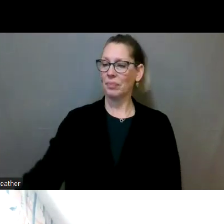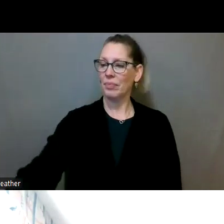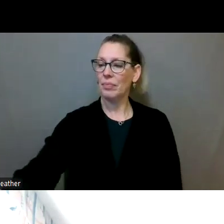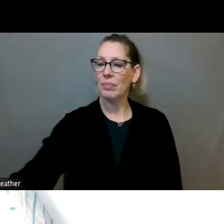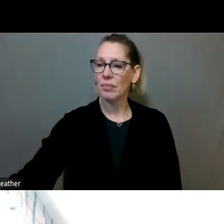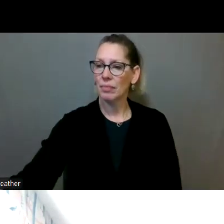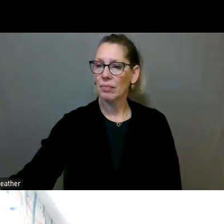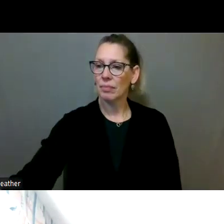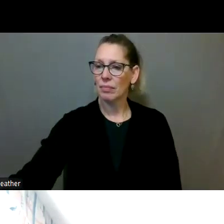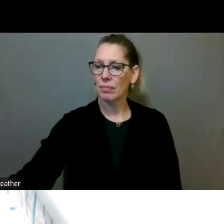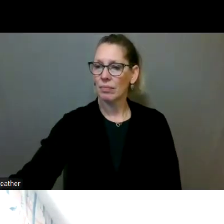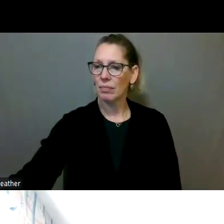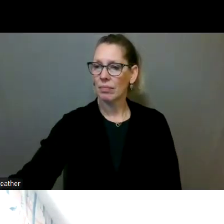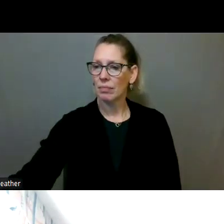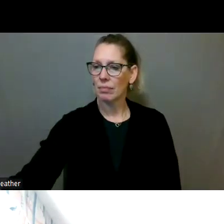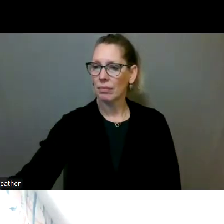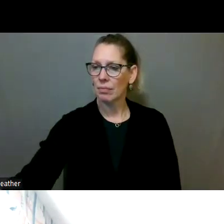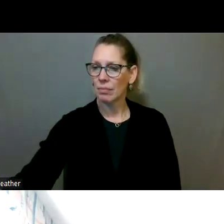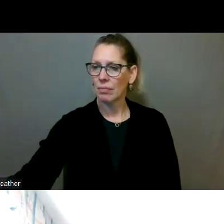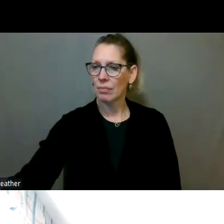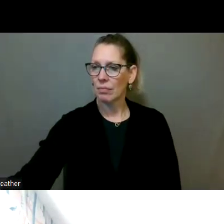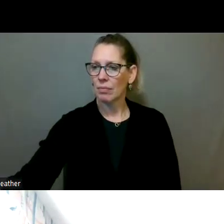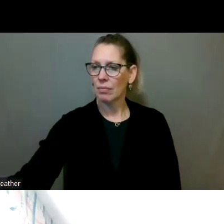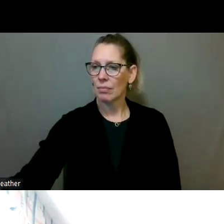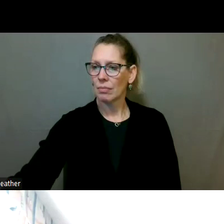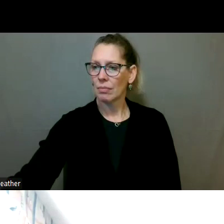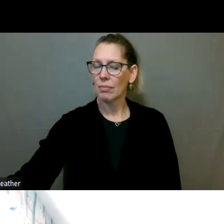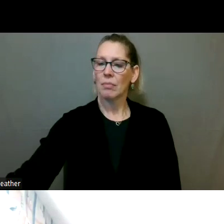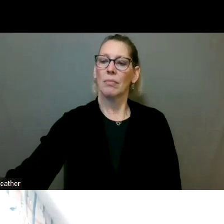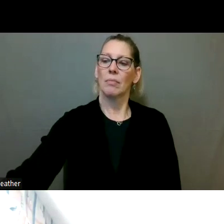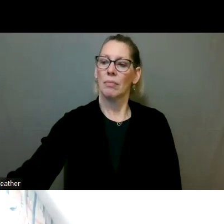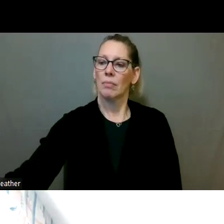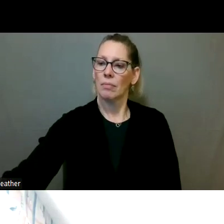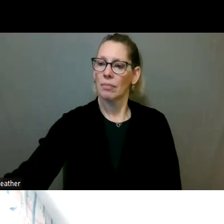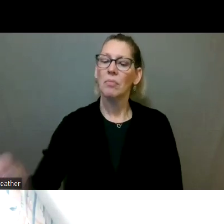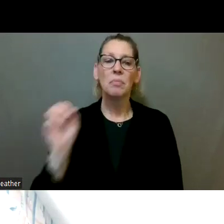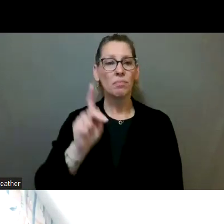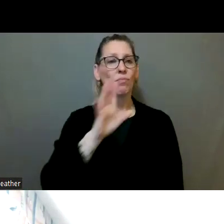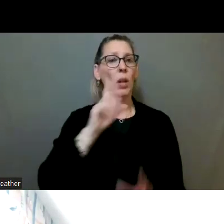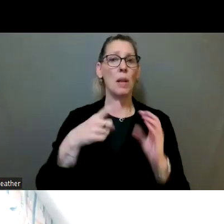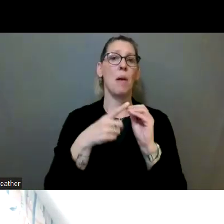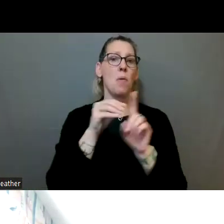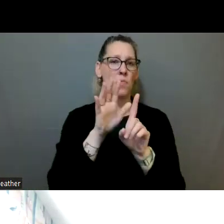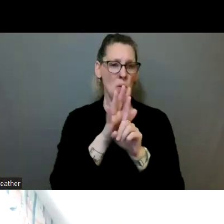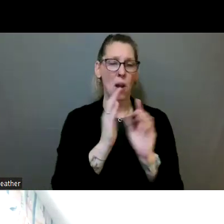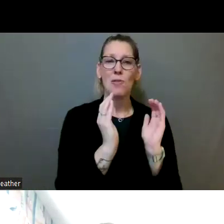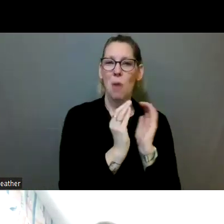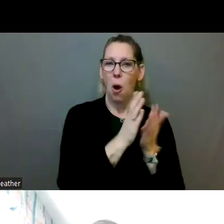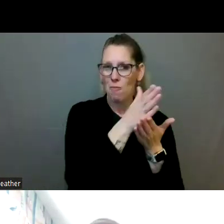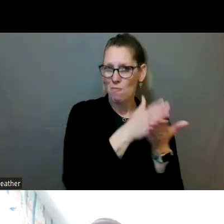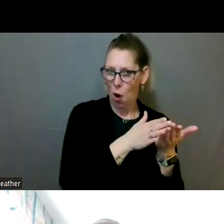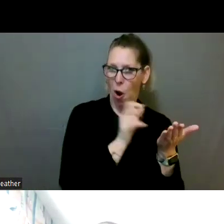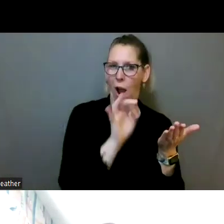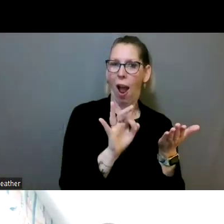So again we need to talk about orientation as part of a small part of a larger plan. Really